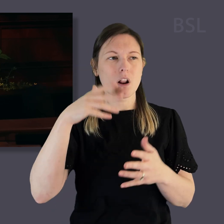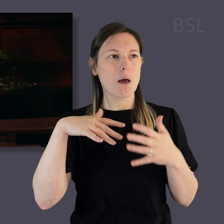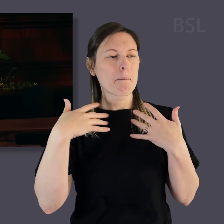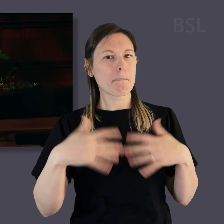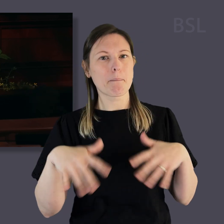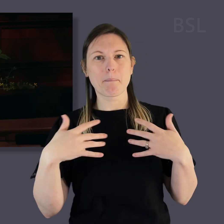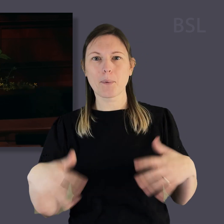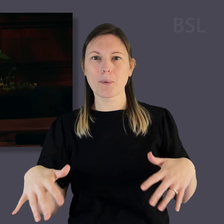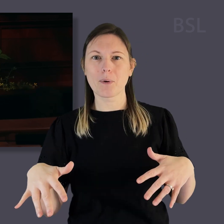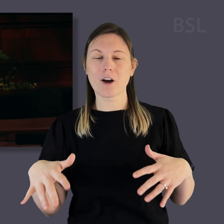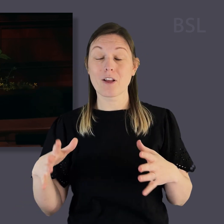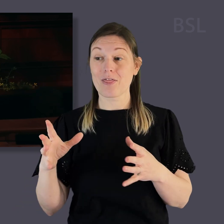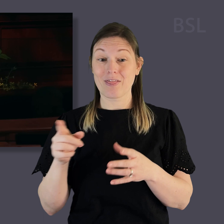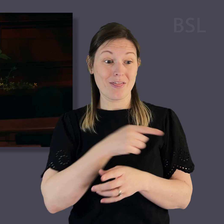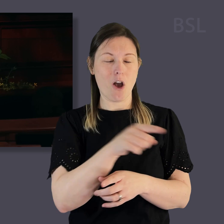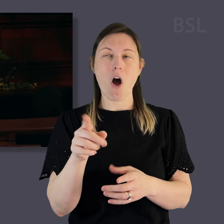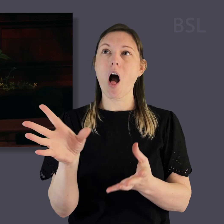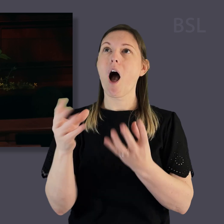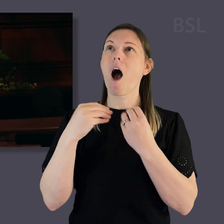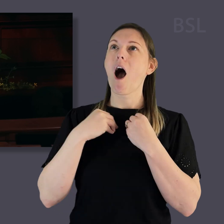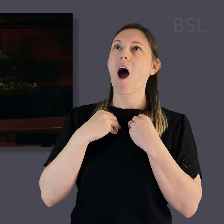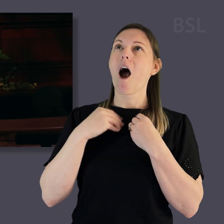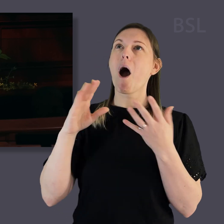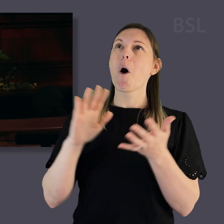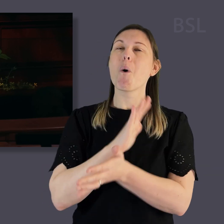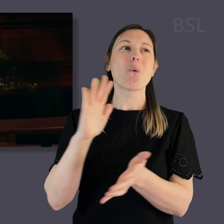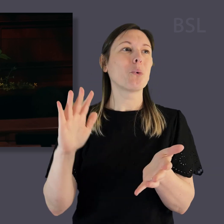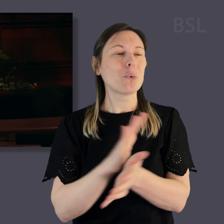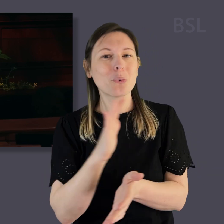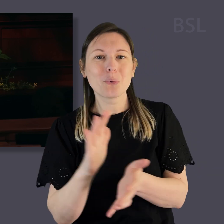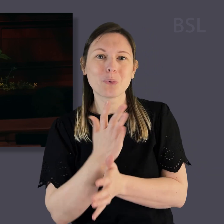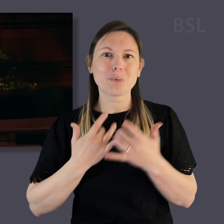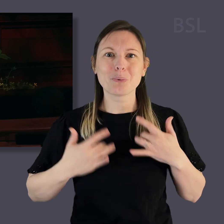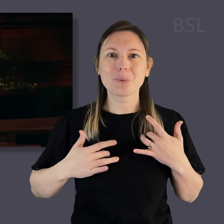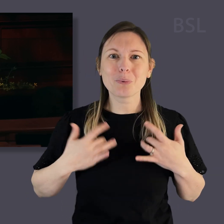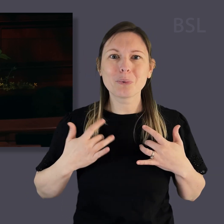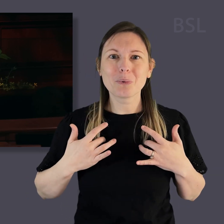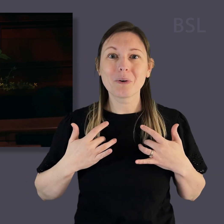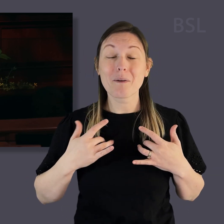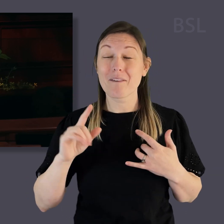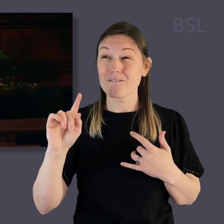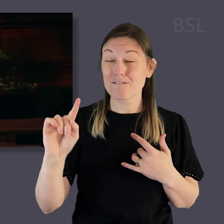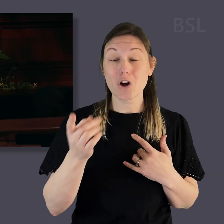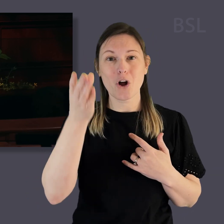that was received with great joy. When church members first learned that they could be baptised